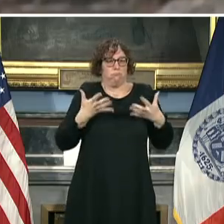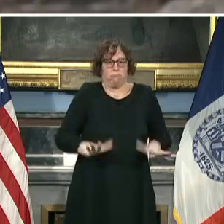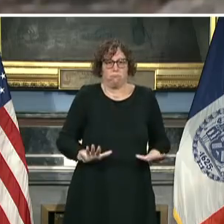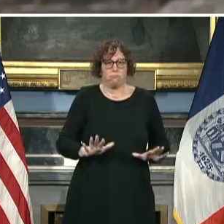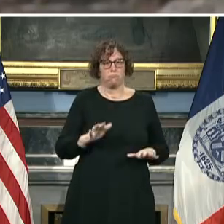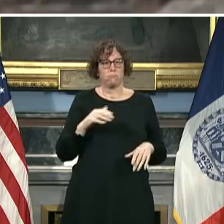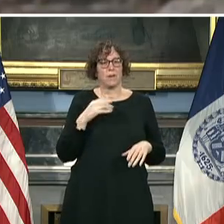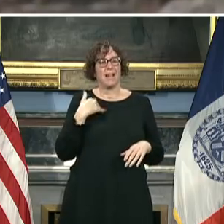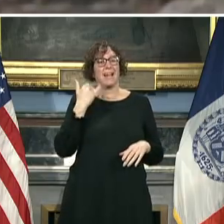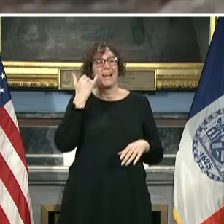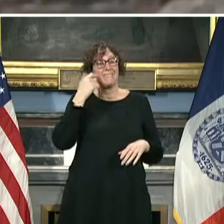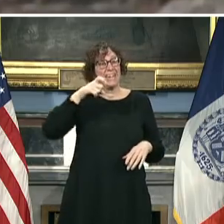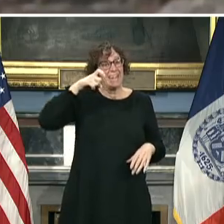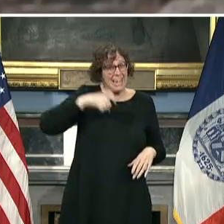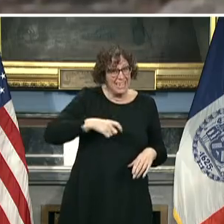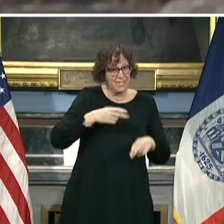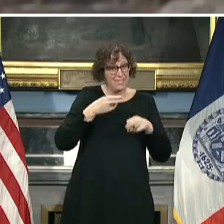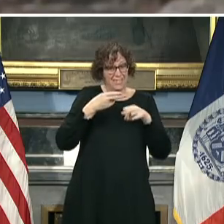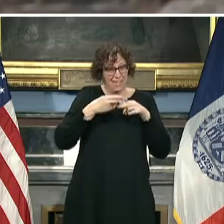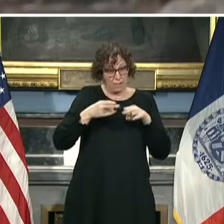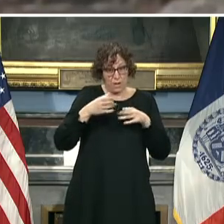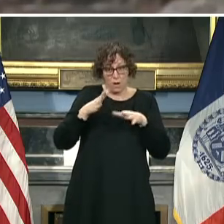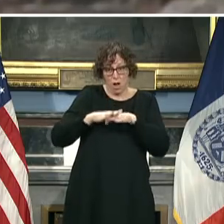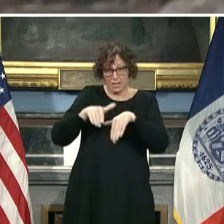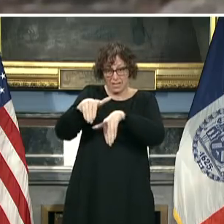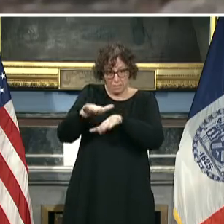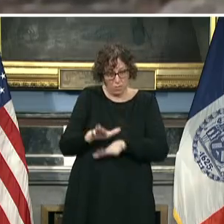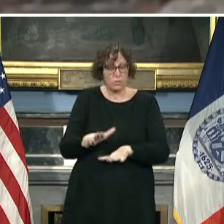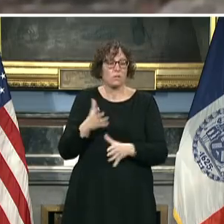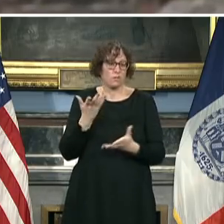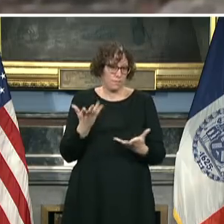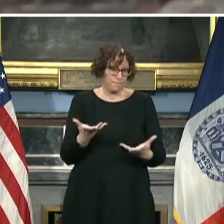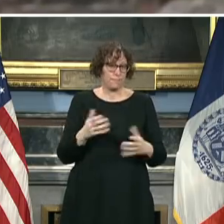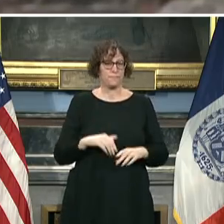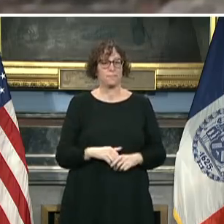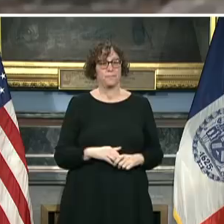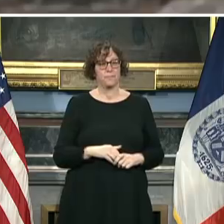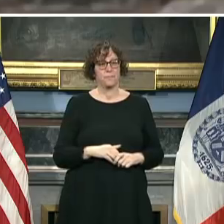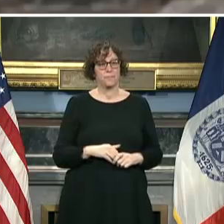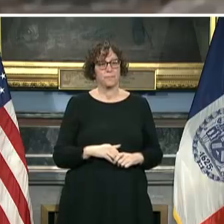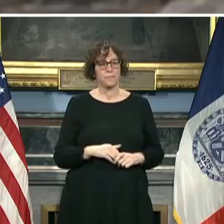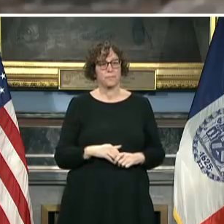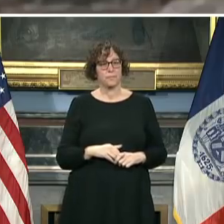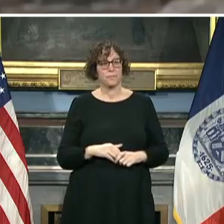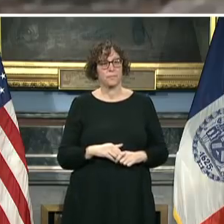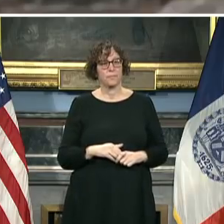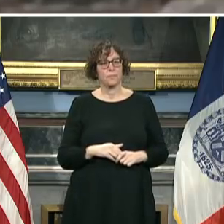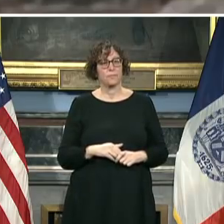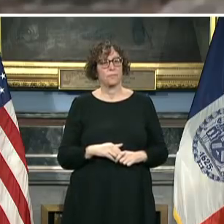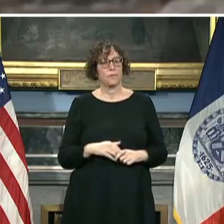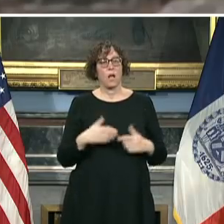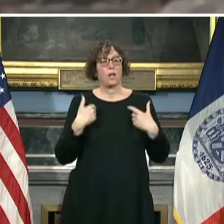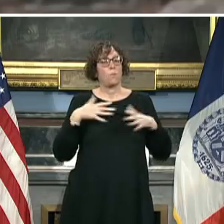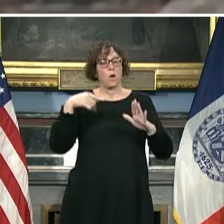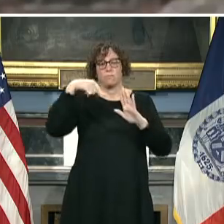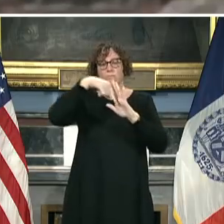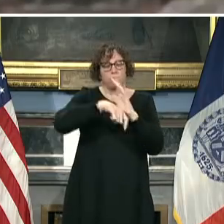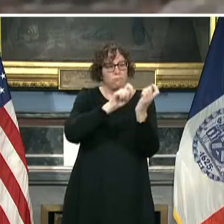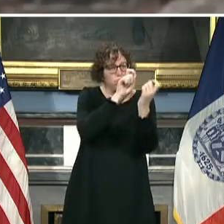TEMPORARY BURIALS TO BE ABLE TO TIE THIS OVER AND PASS THE CRISIS AND THEN WORK WITH EACH FAMILY ON THEIR APPROPRIATE ARRANGEMENTS, WE